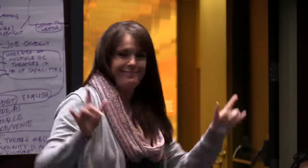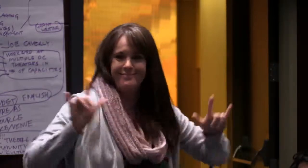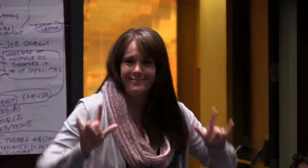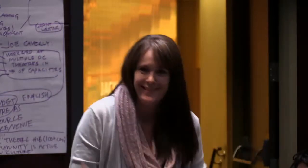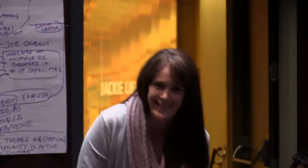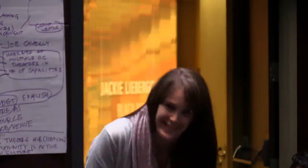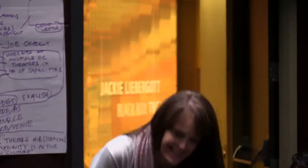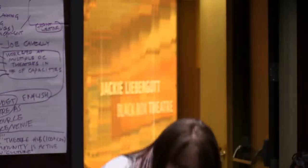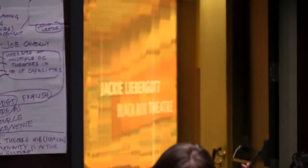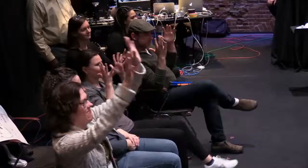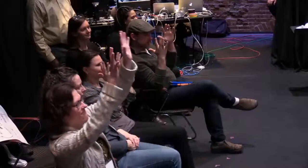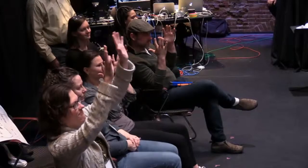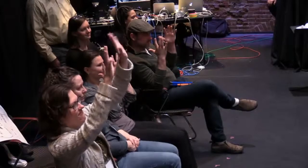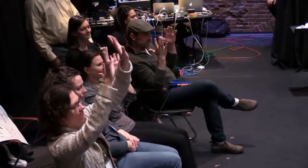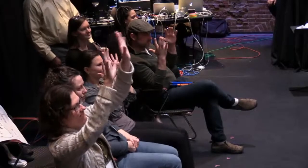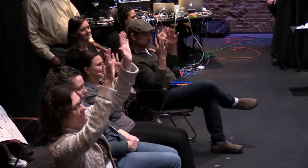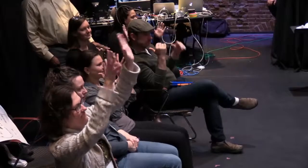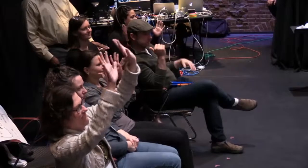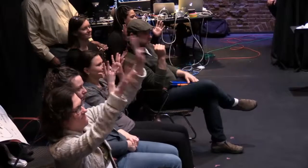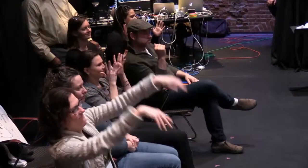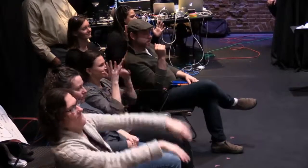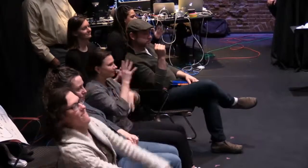That is my commitment to be in touch with all of you.